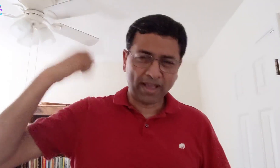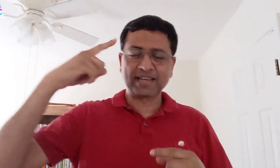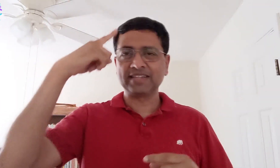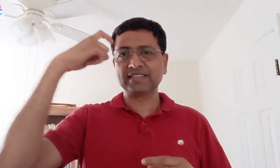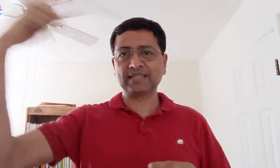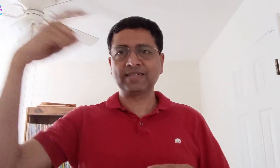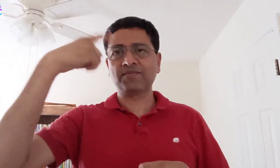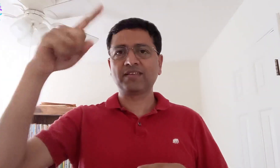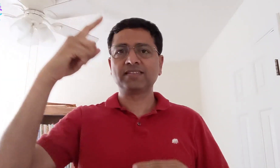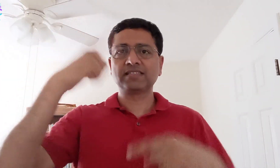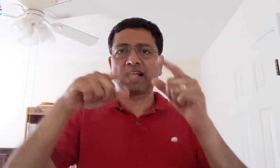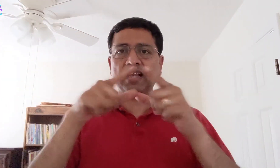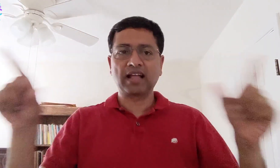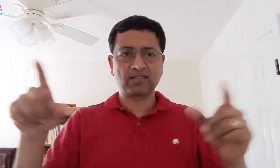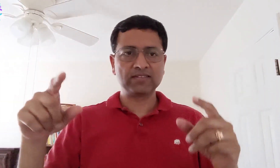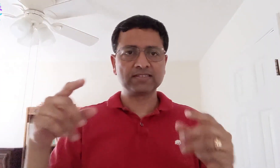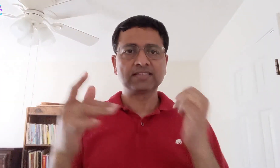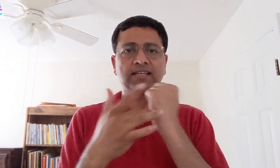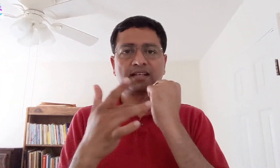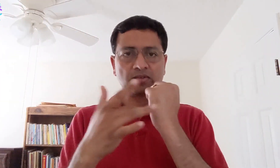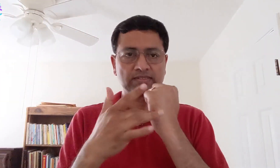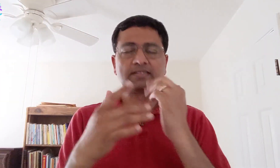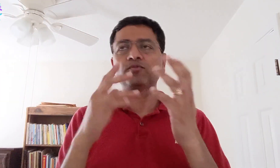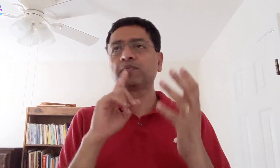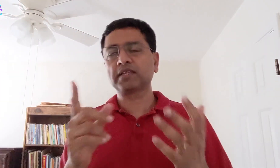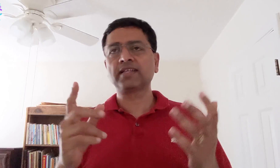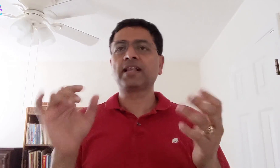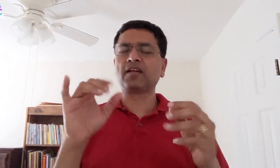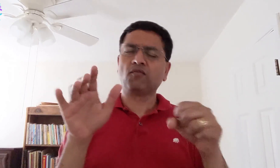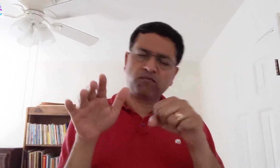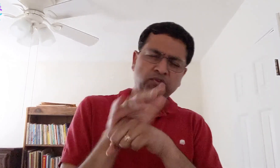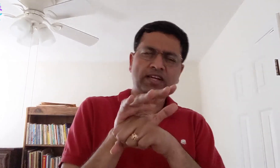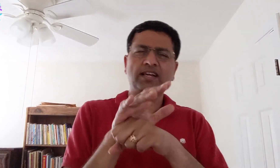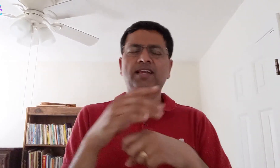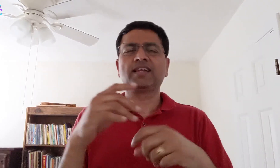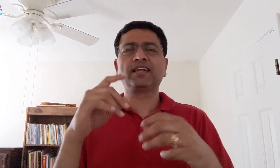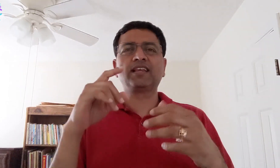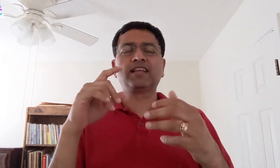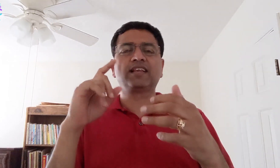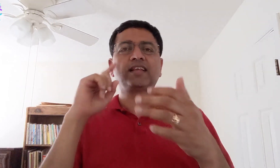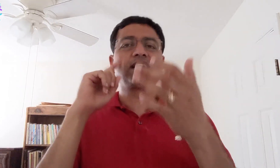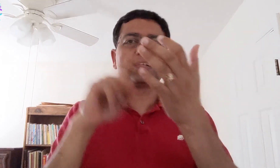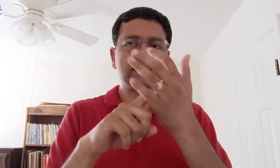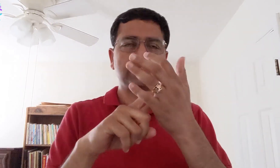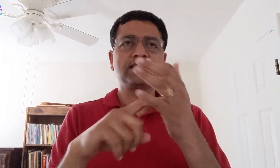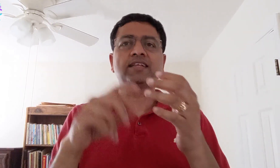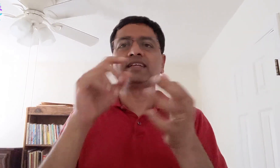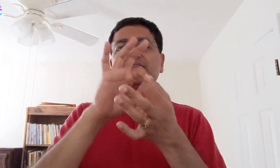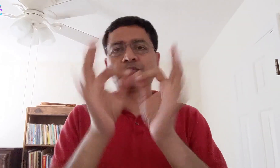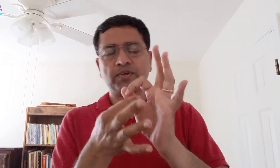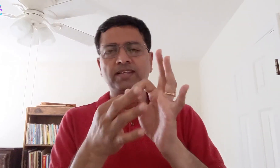Ultimately, my wildest dream is that we will have technology that will be able to fully detect,